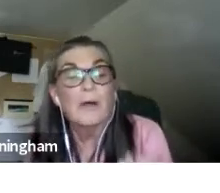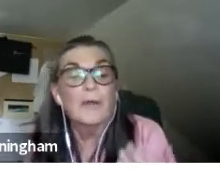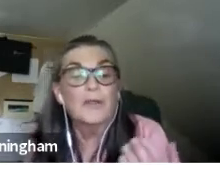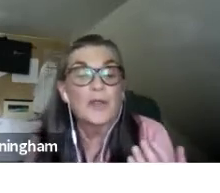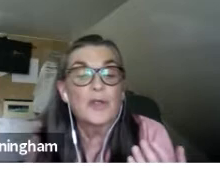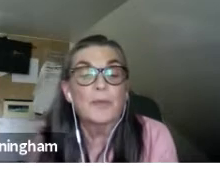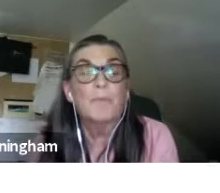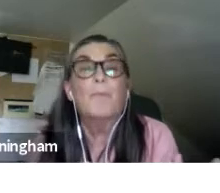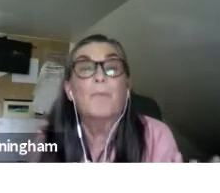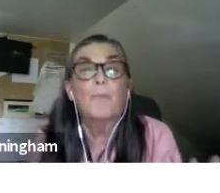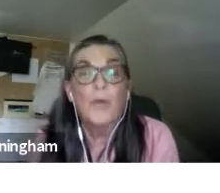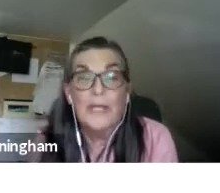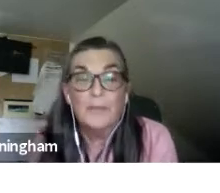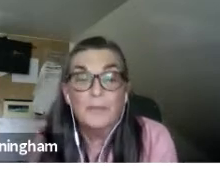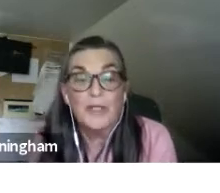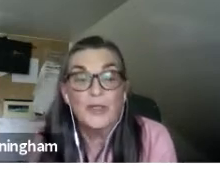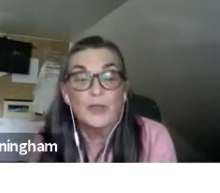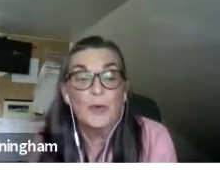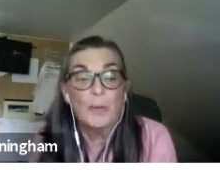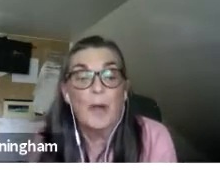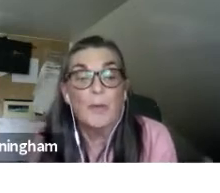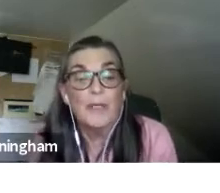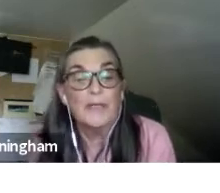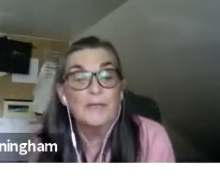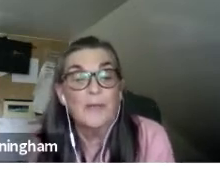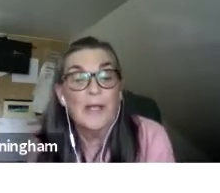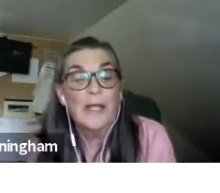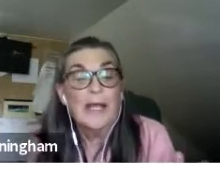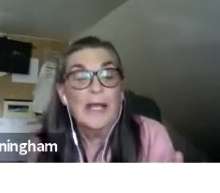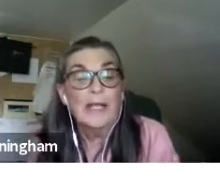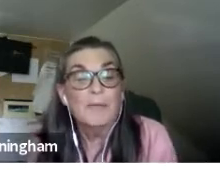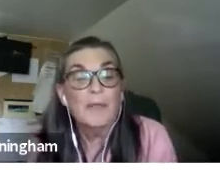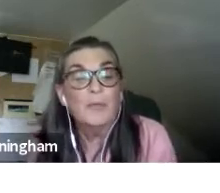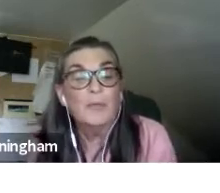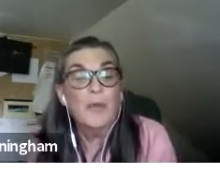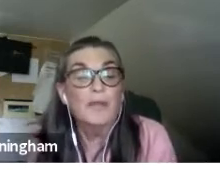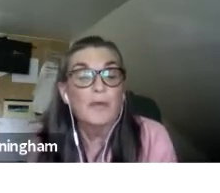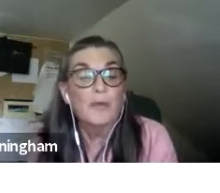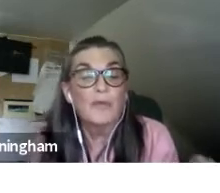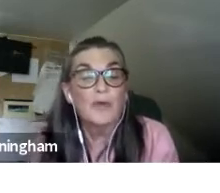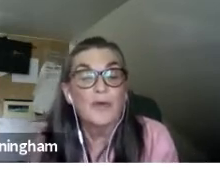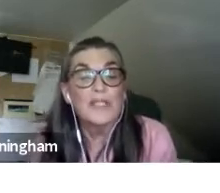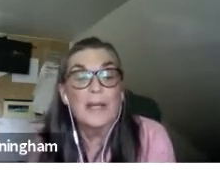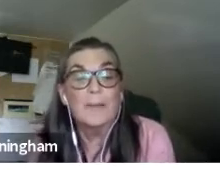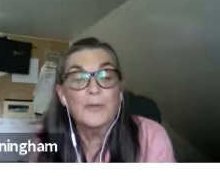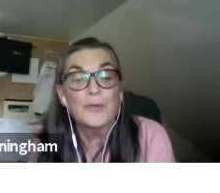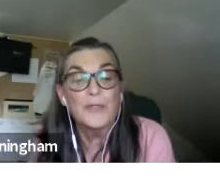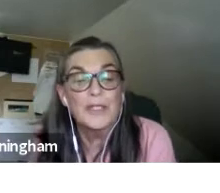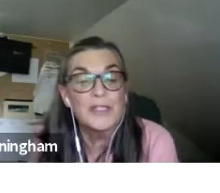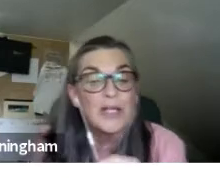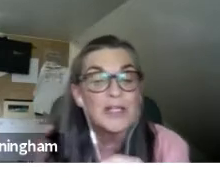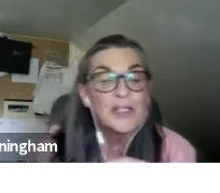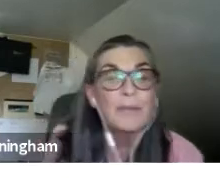culpted relief. Let me run through a few examples and discuss some